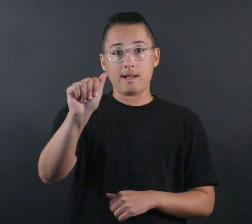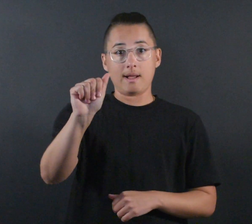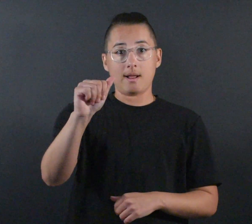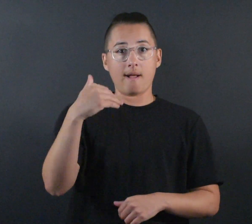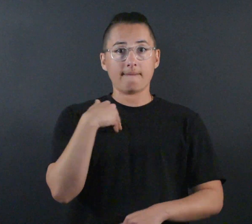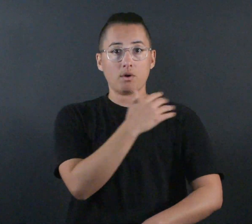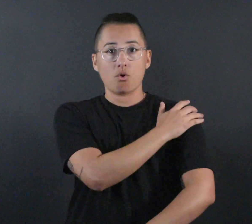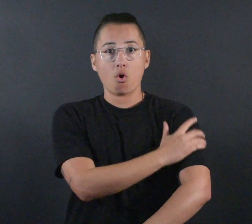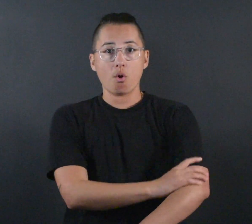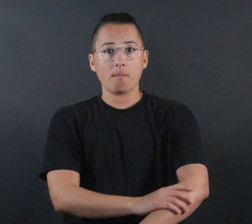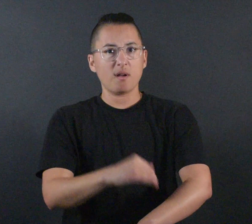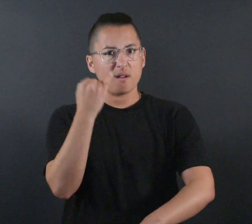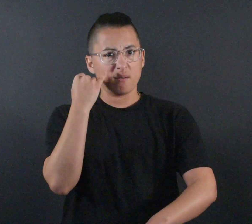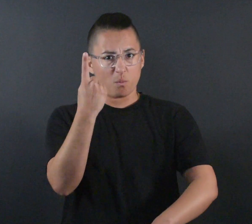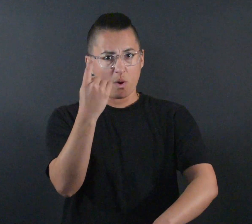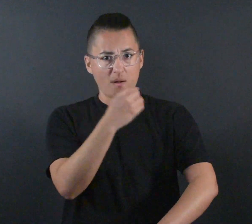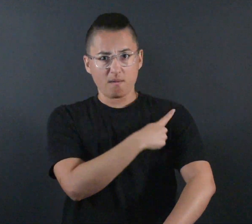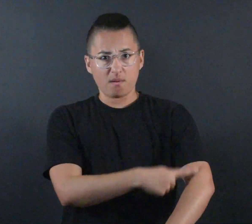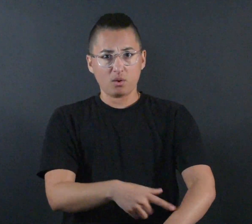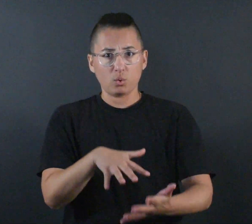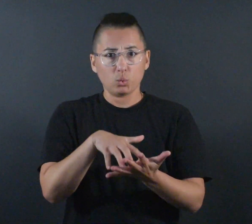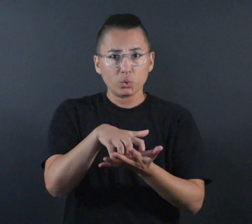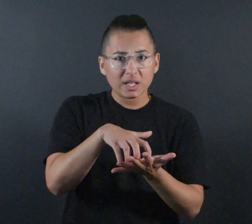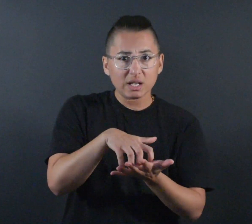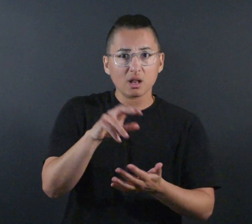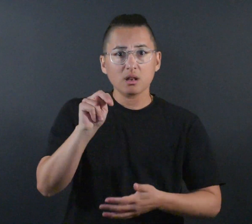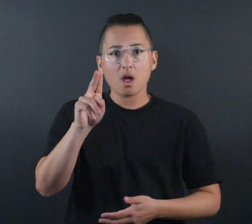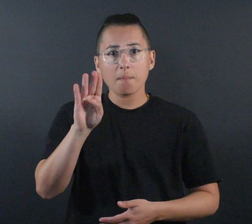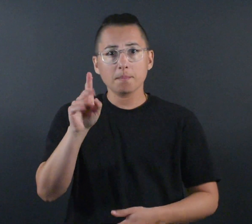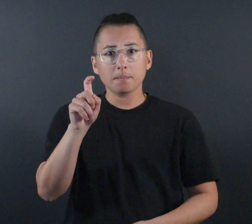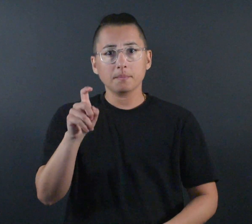A – Arm weakness. Is one arm weak or numb?